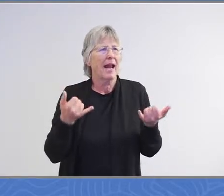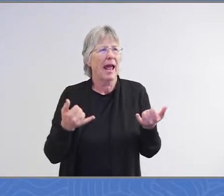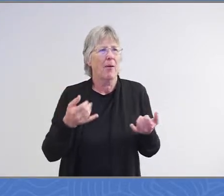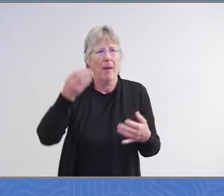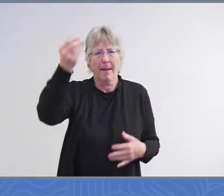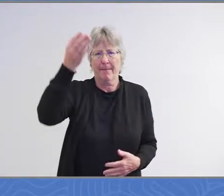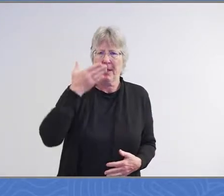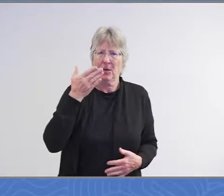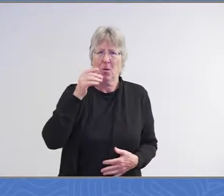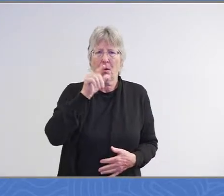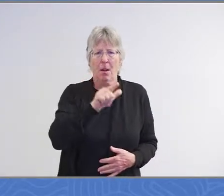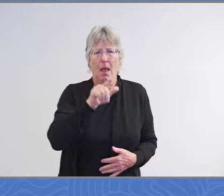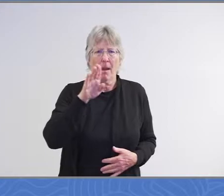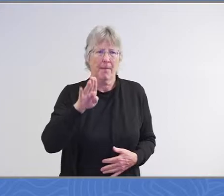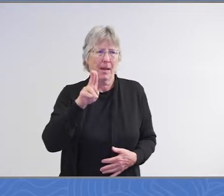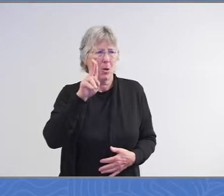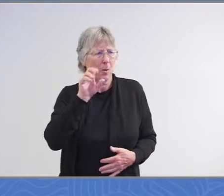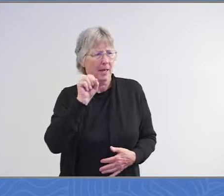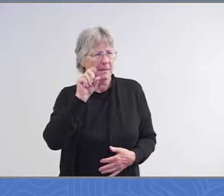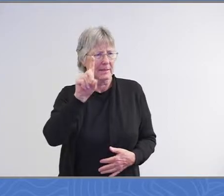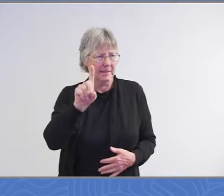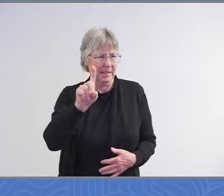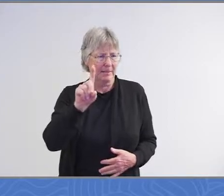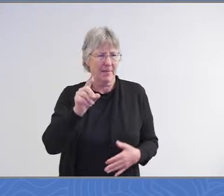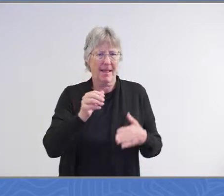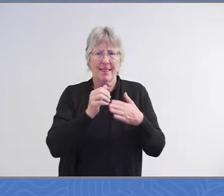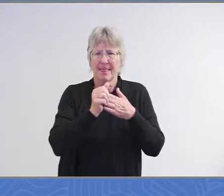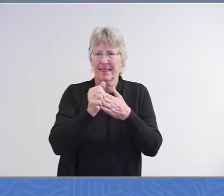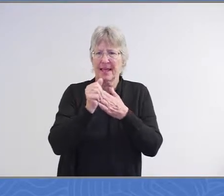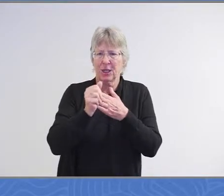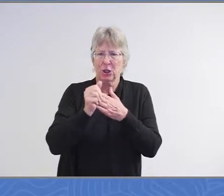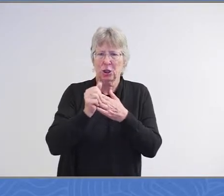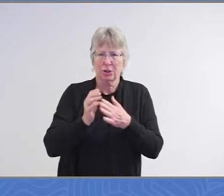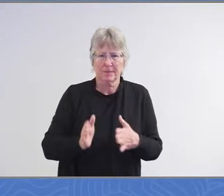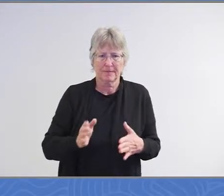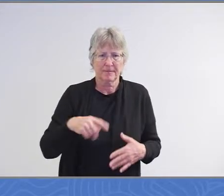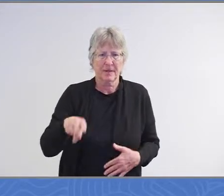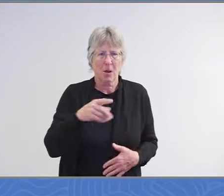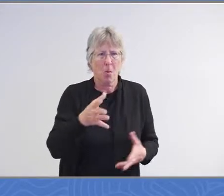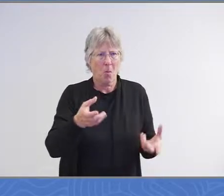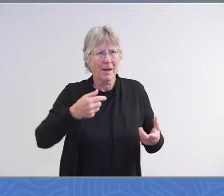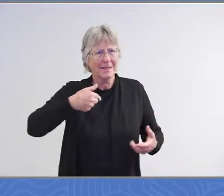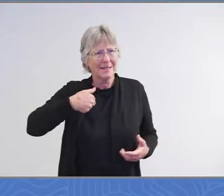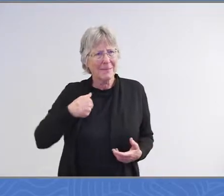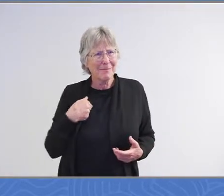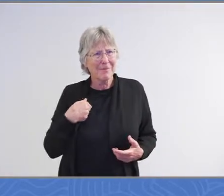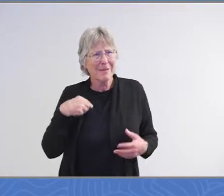Long Beach Unified School District leadership wants me to teach in person